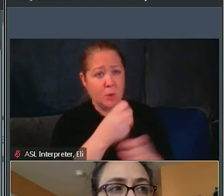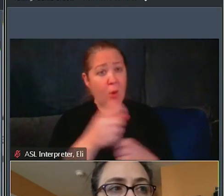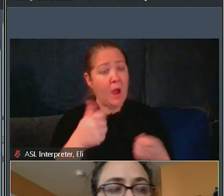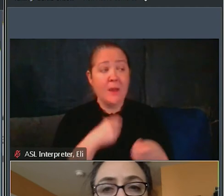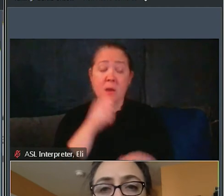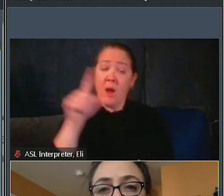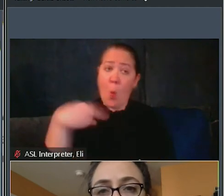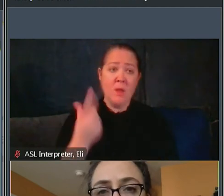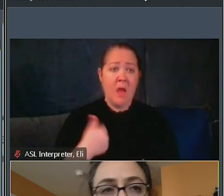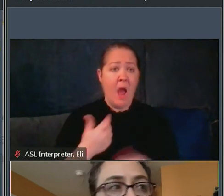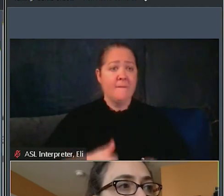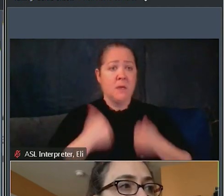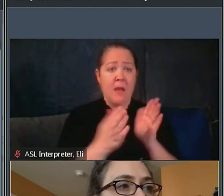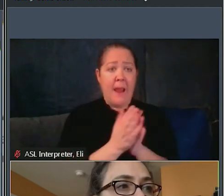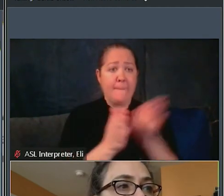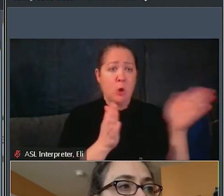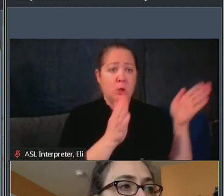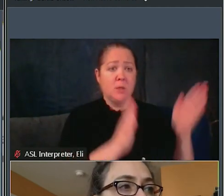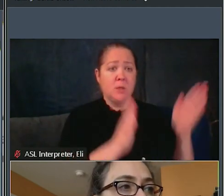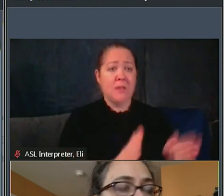I encourage you to look at our neighborhoods that are part